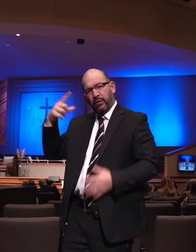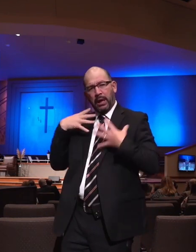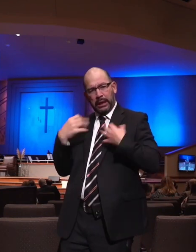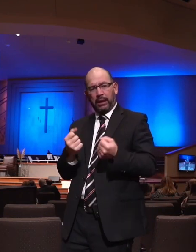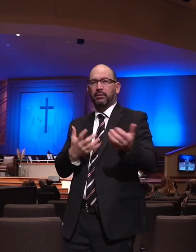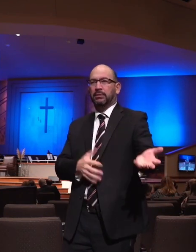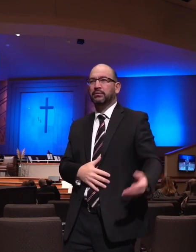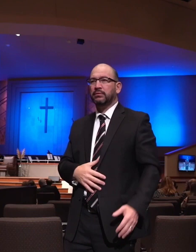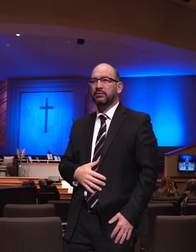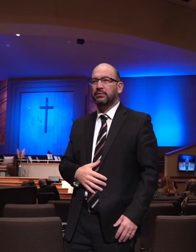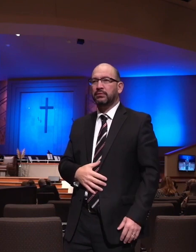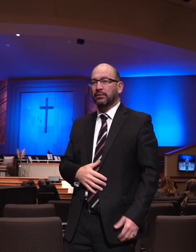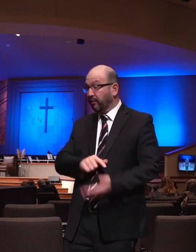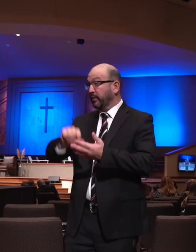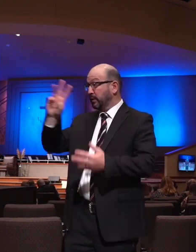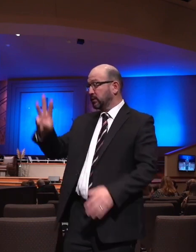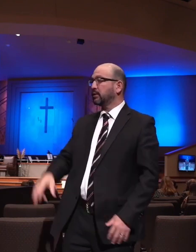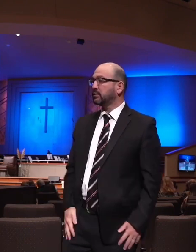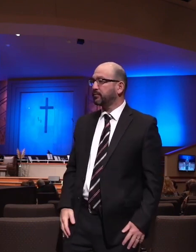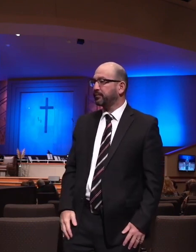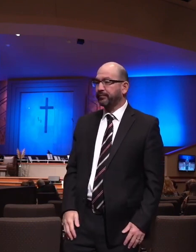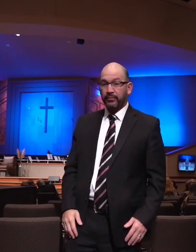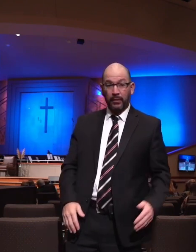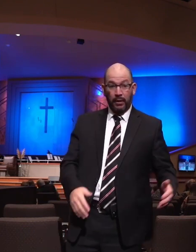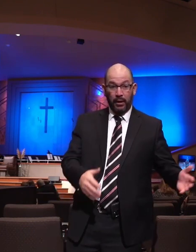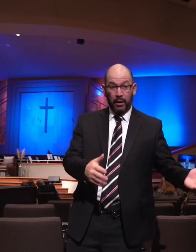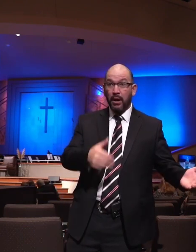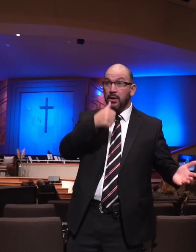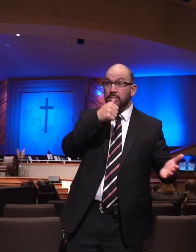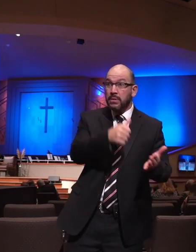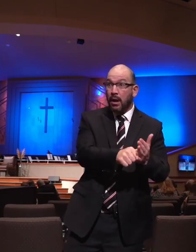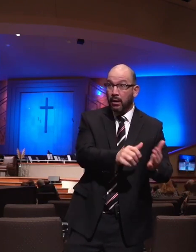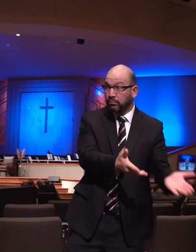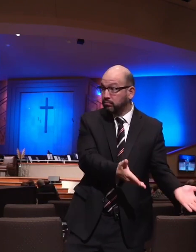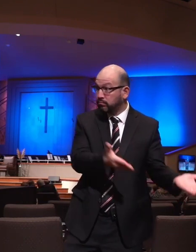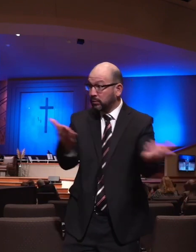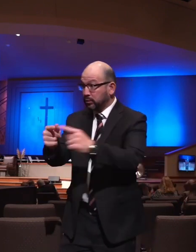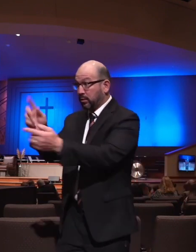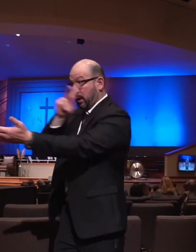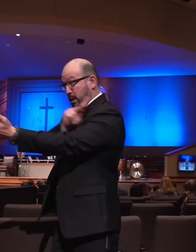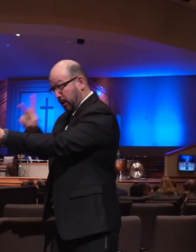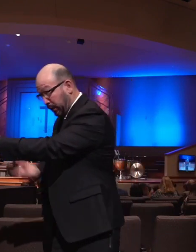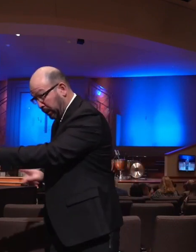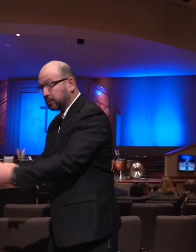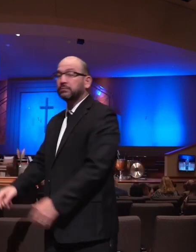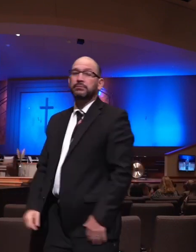the world verse 6 and he brought the letter to the king of Israel saying now